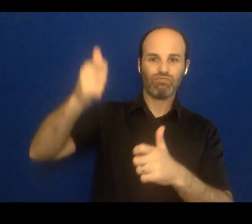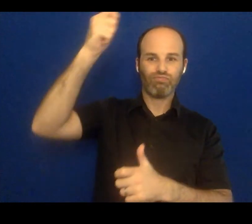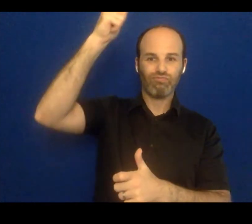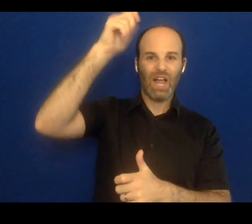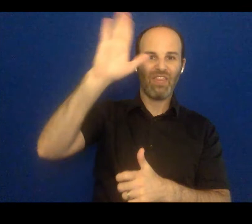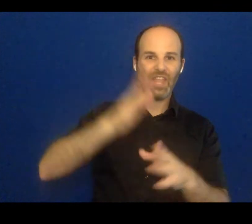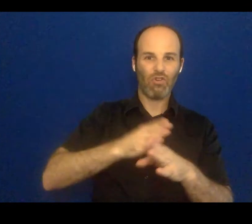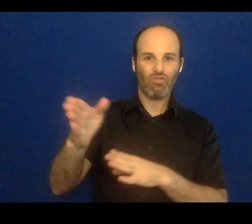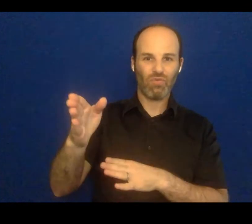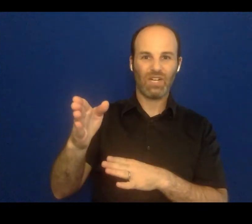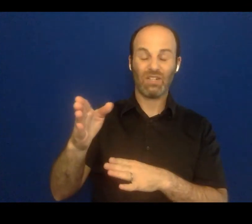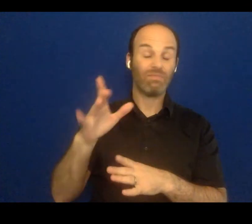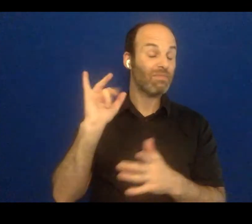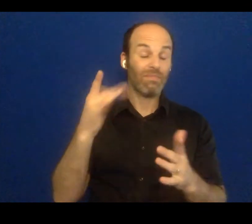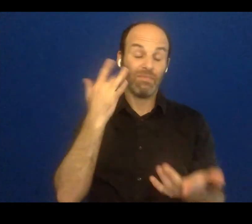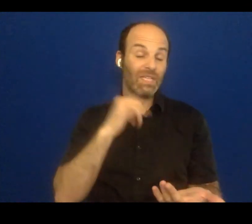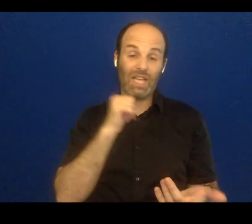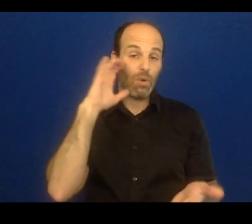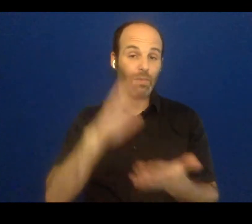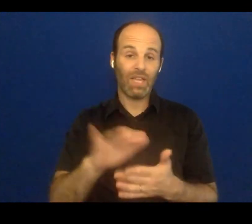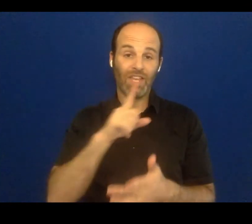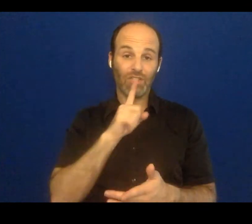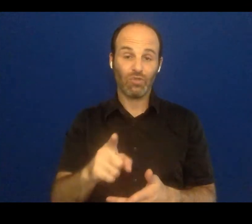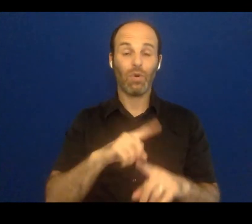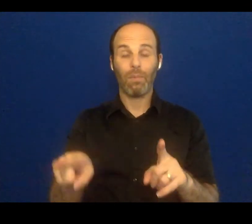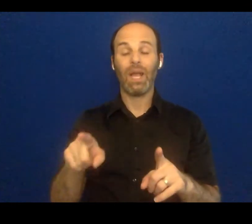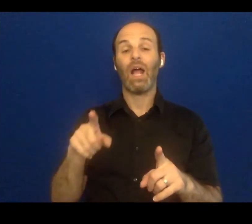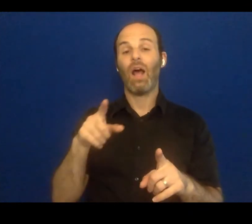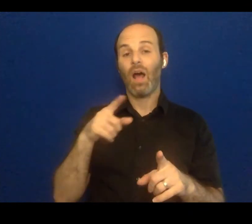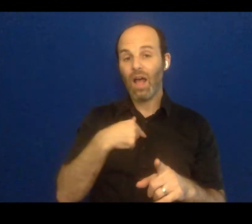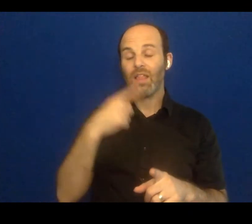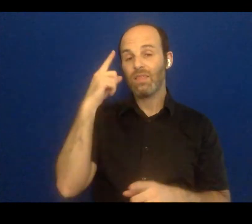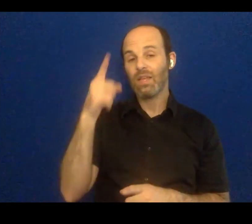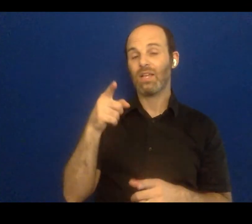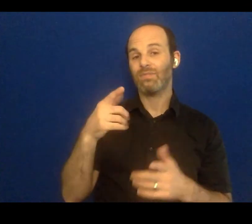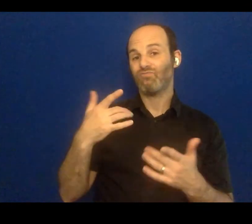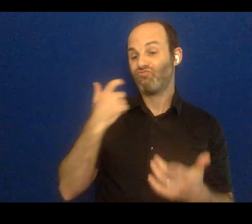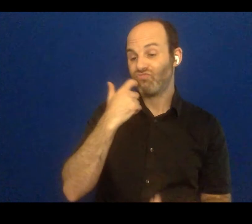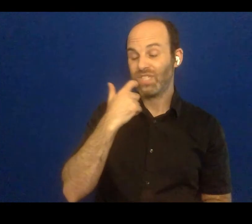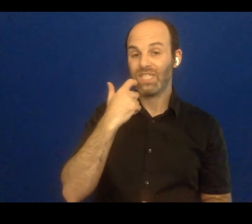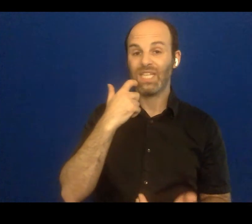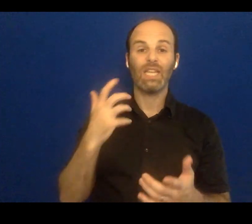THEIR CAREER, BUT MAYBE THEY HAVEN'T HAD AS MUCH, LATELY THERE IS SO MUCH MORE OF A PUSH